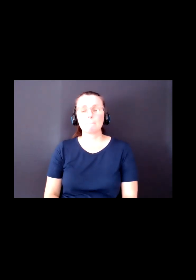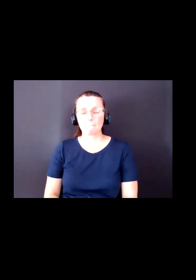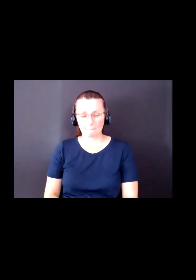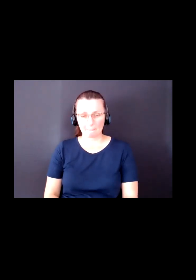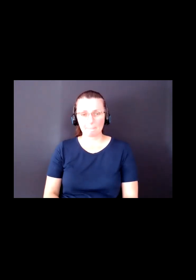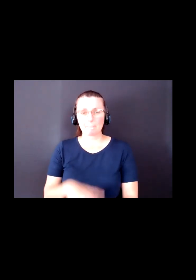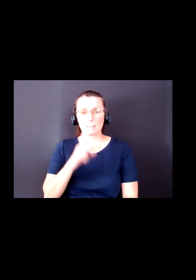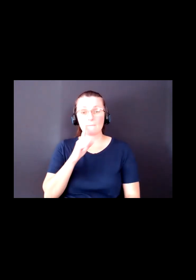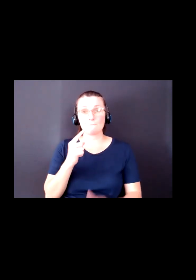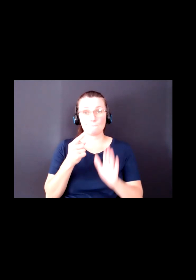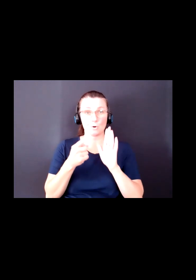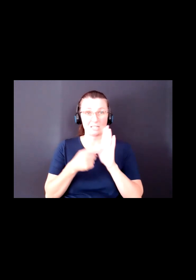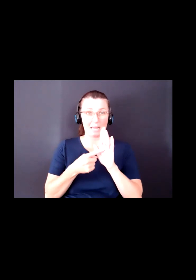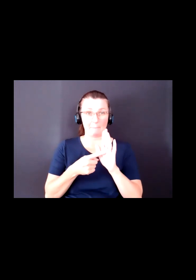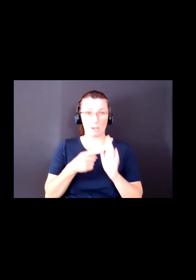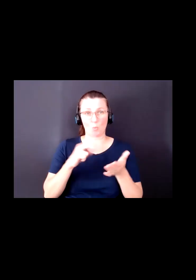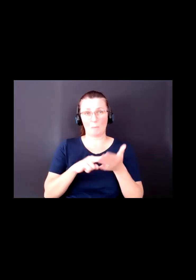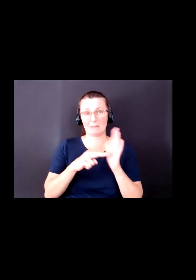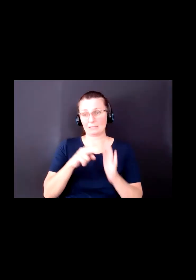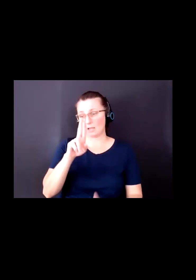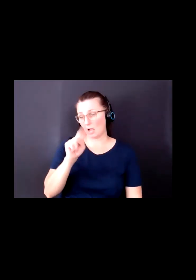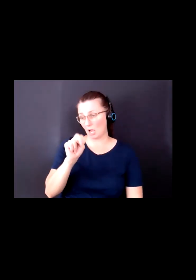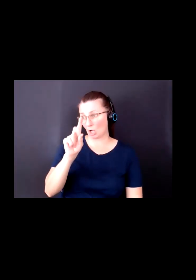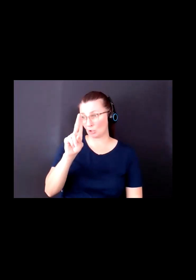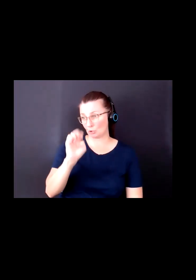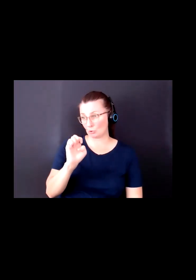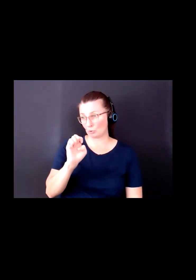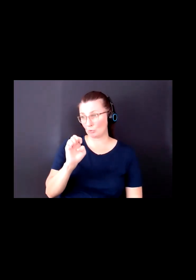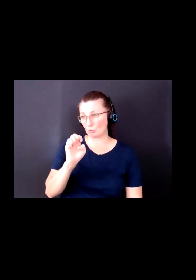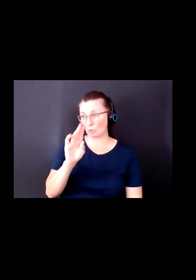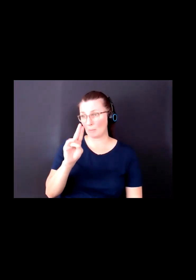burden, uhm, a person who is deaf arrives at a town zoning